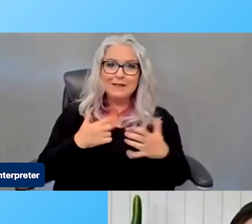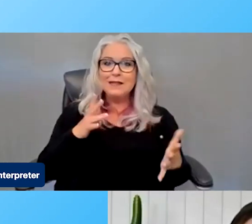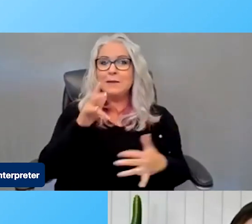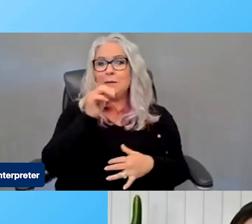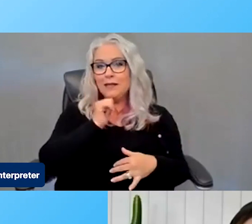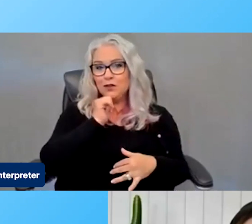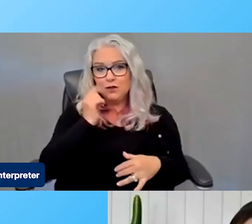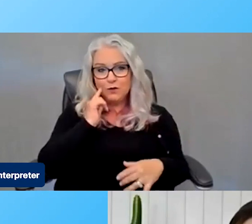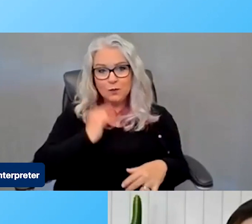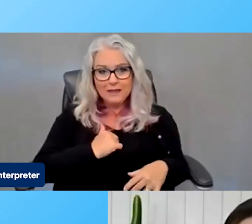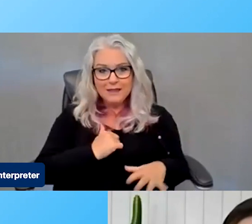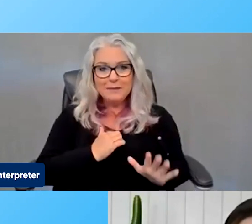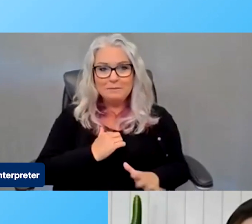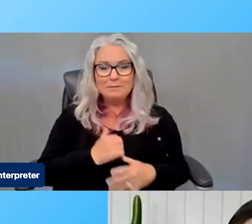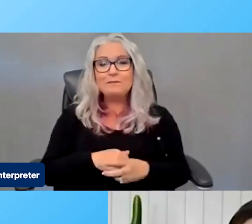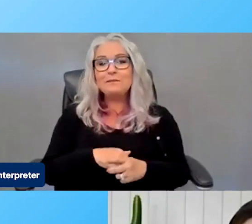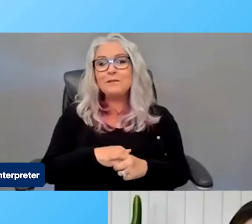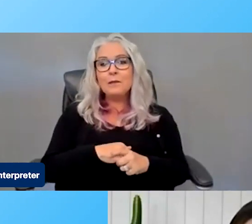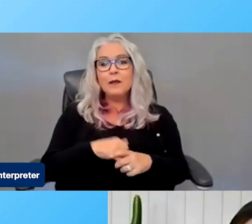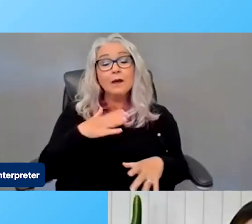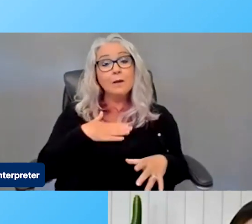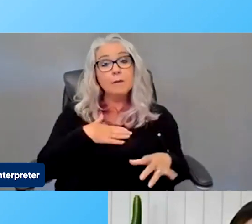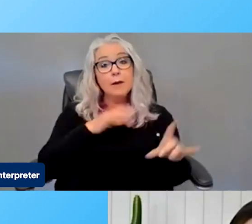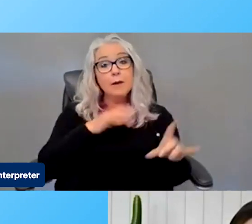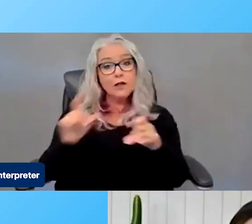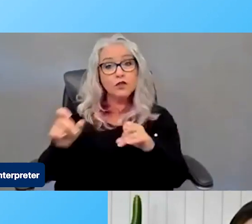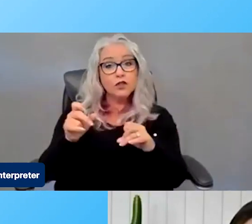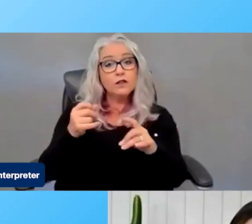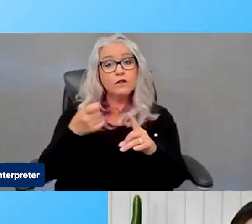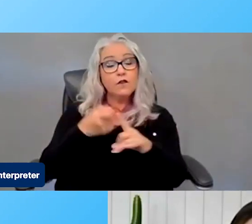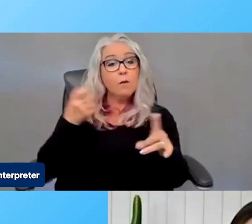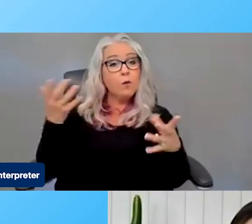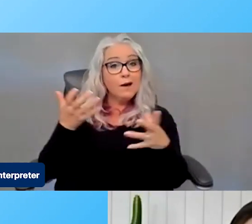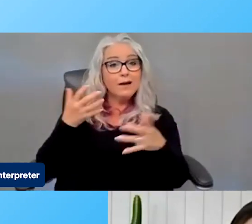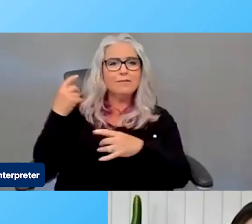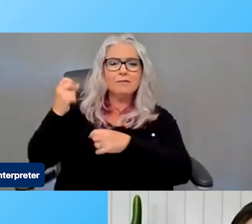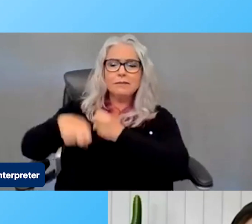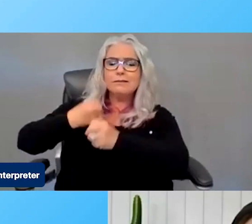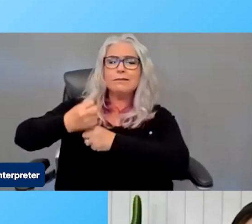But, however, my questions stem from years of experience working